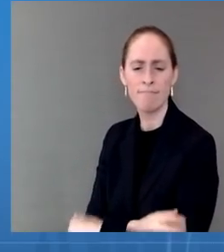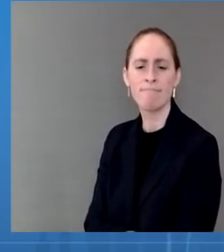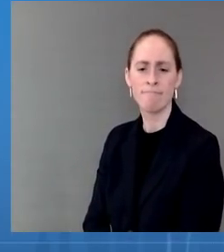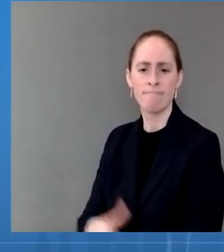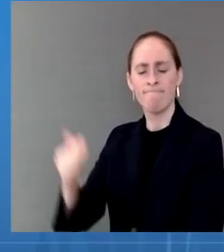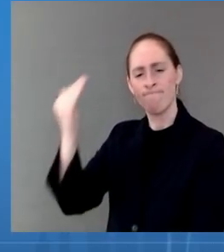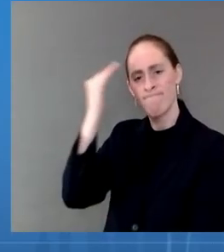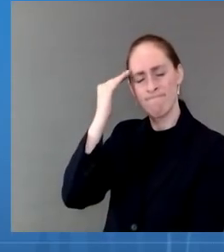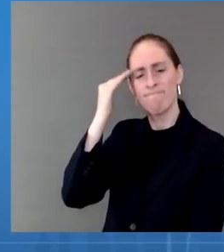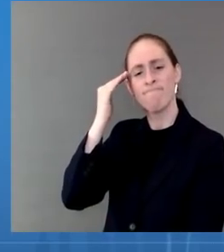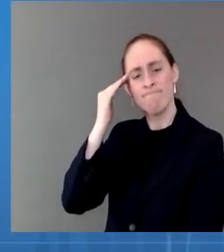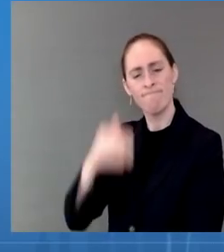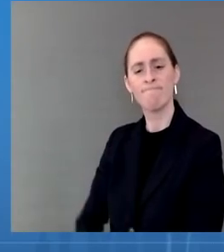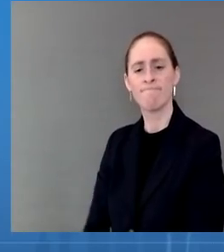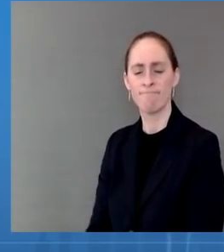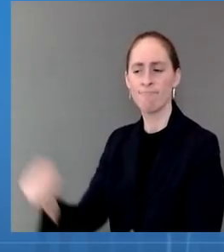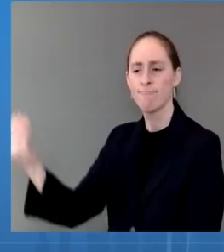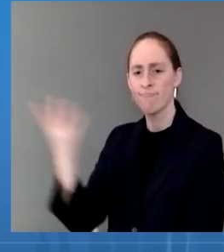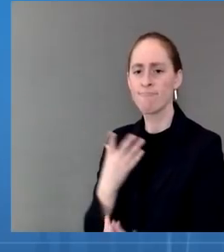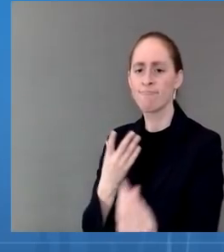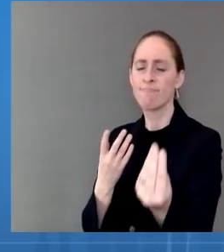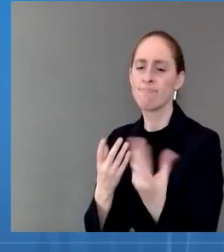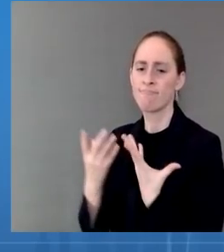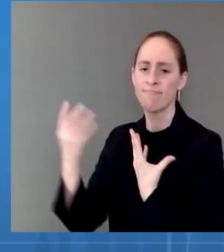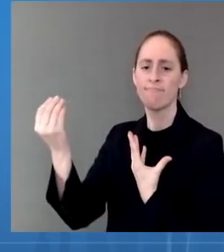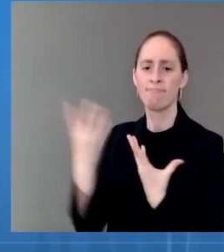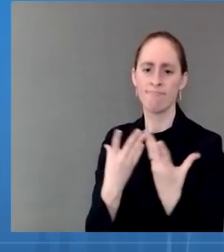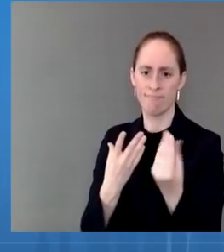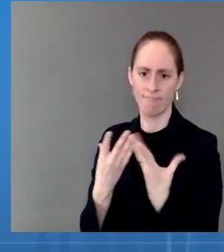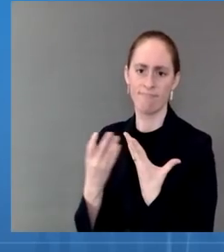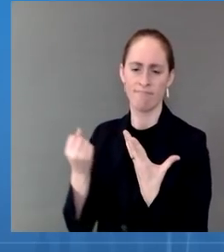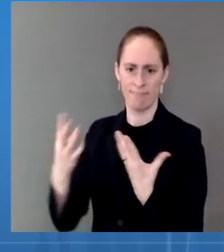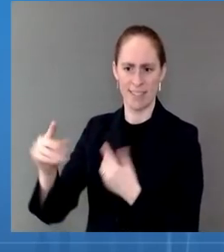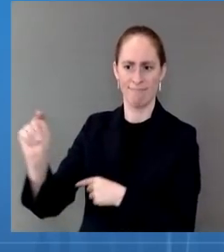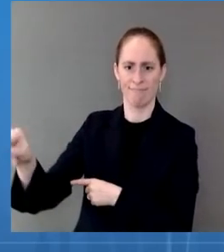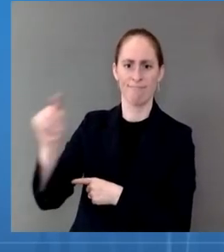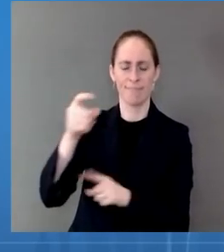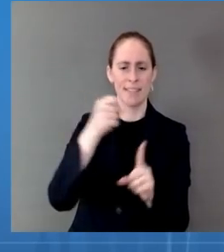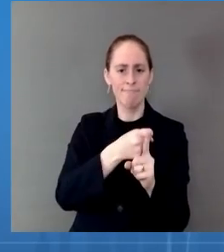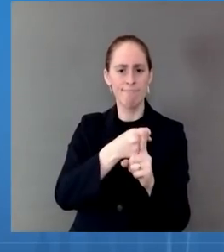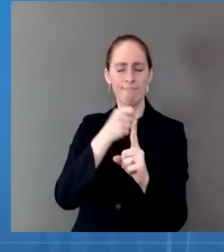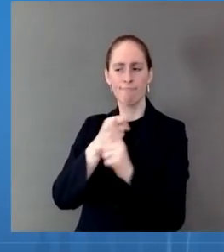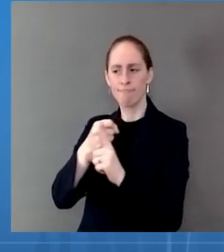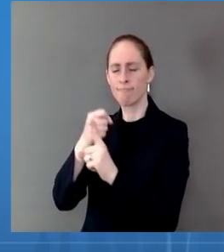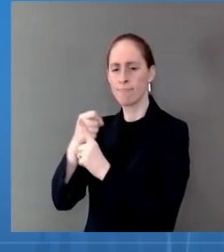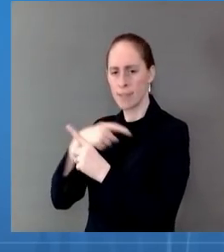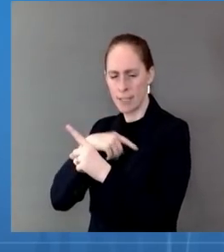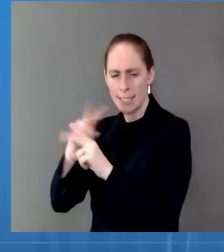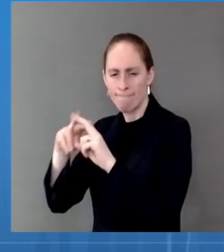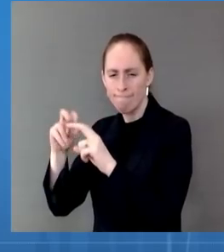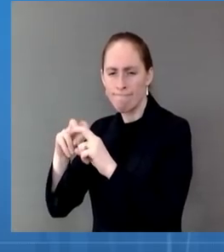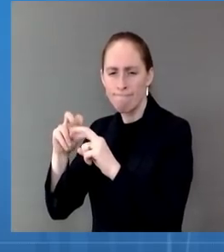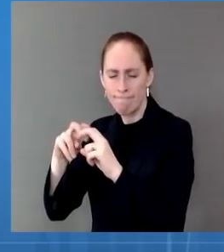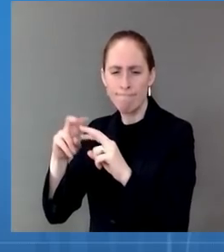tens of thousands of people that we look at specifically so that we know that we're following and we're getting active reporting